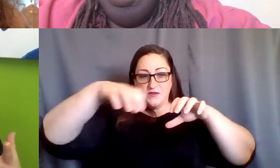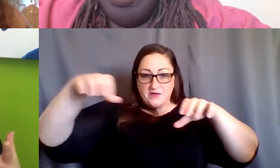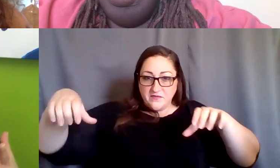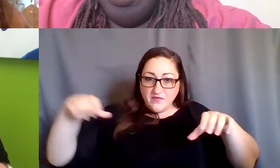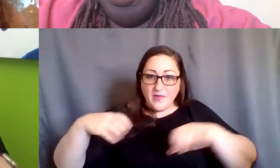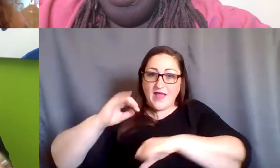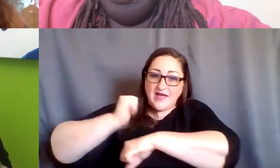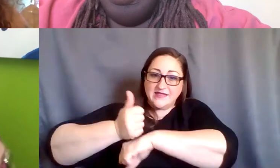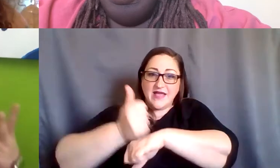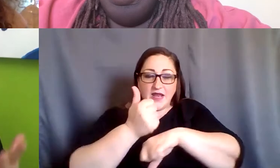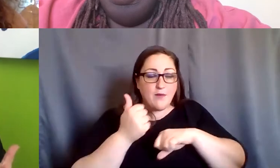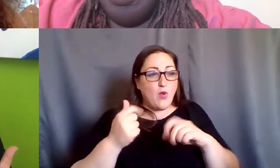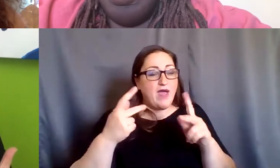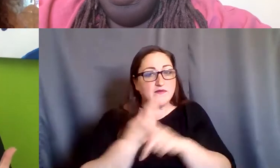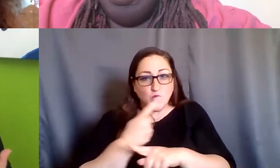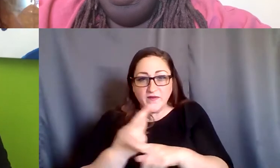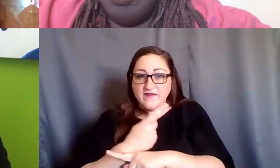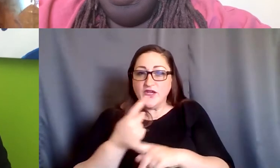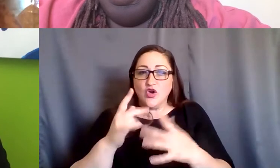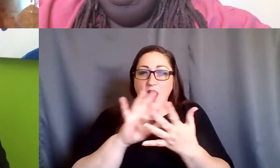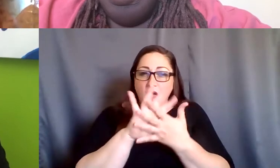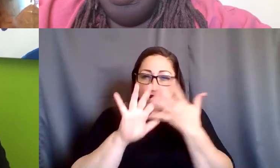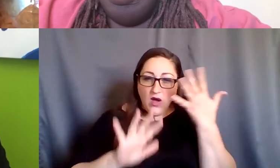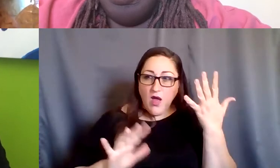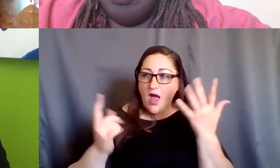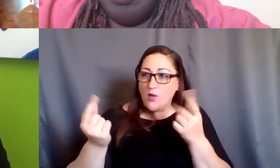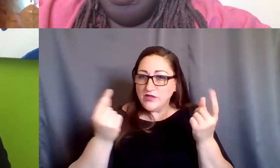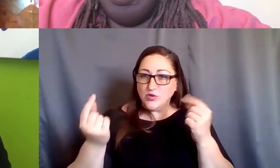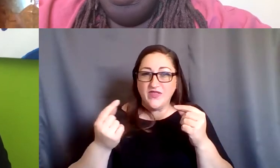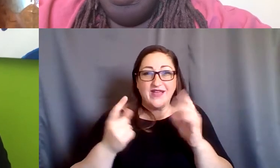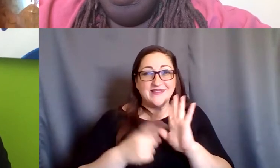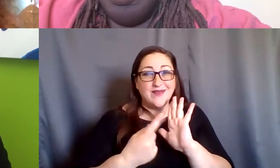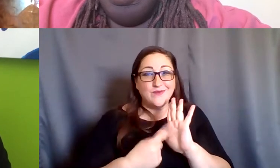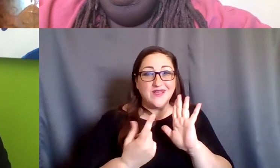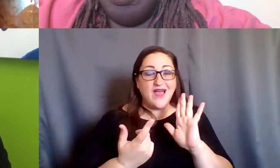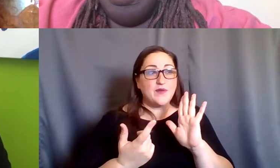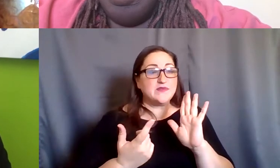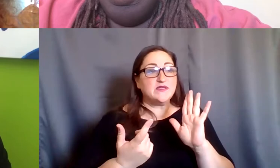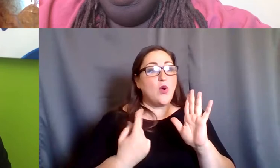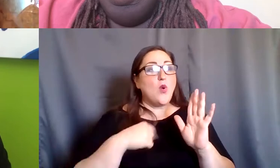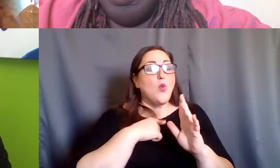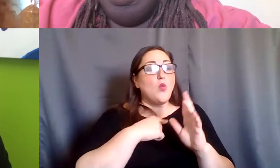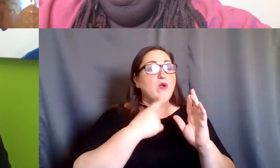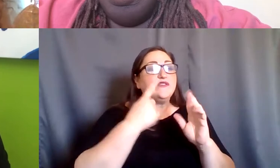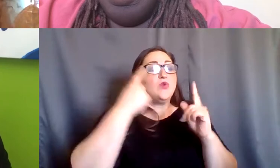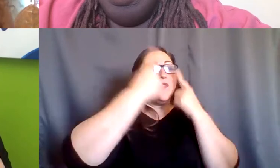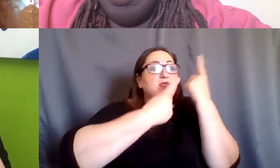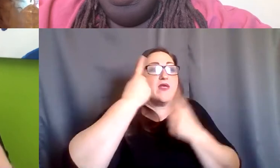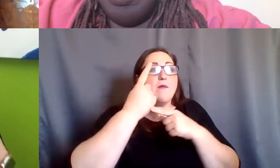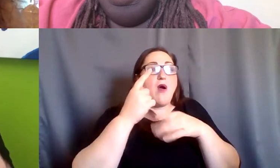We have to start embracing those and how we run our elections. I think it’s really frustrating for folks who don’t rely on it